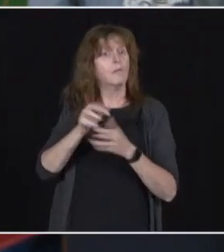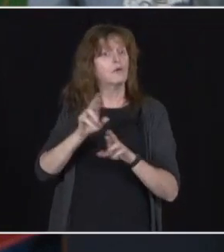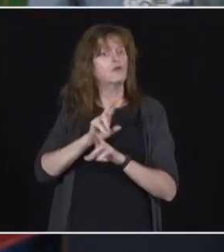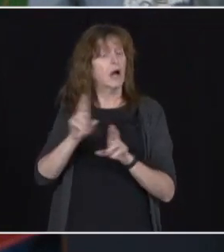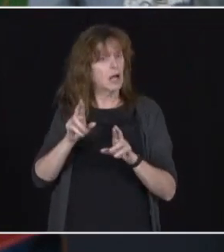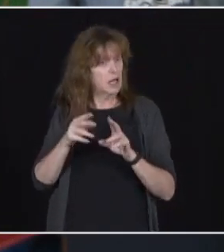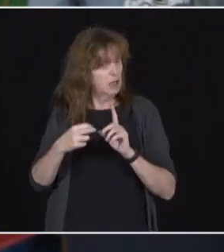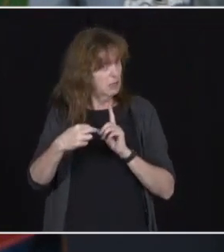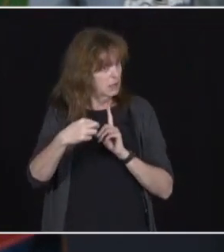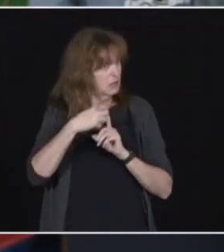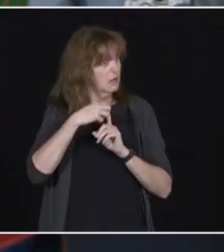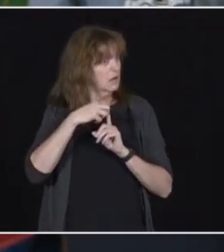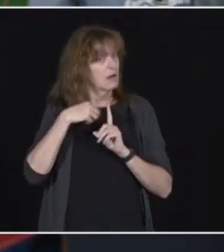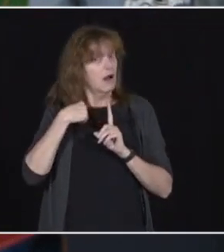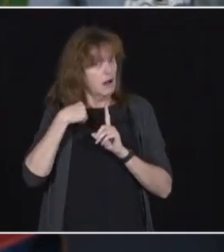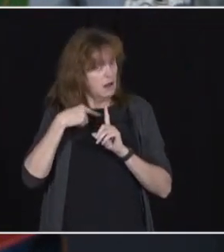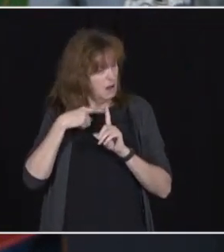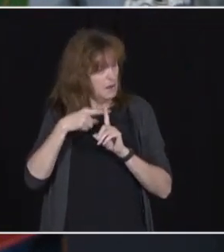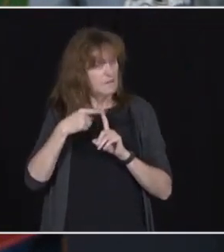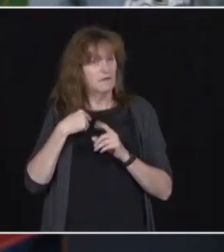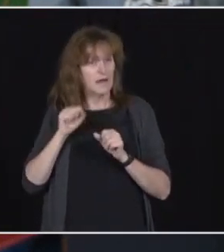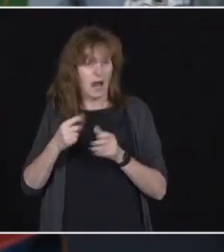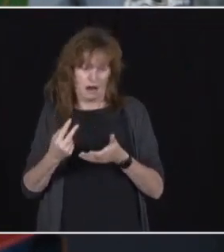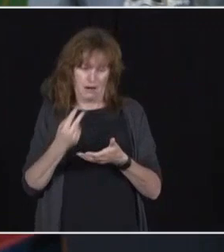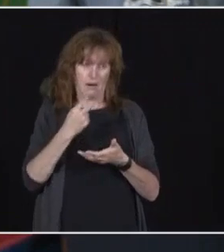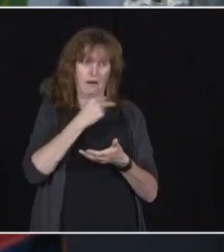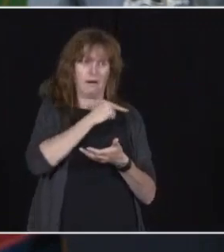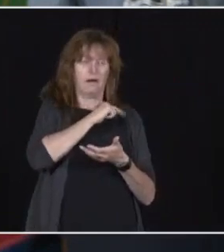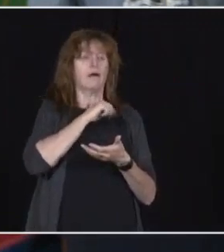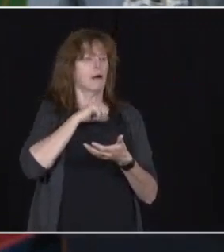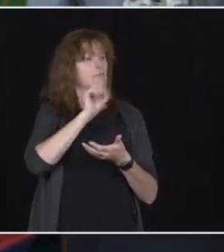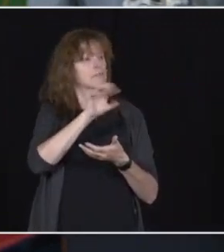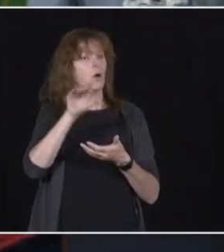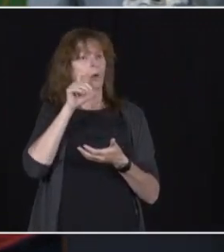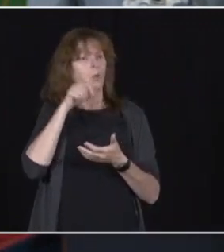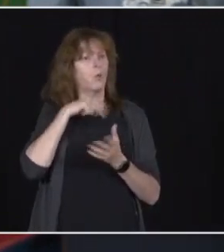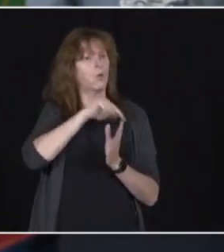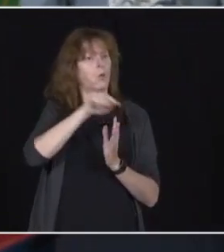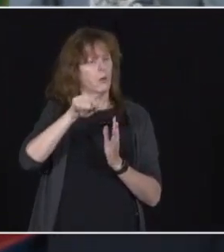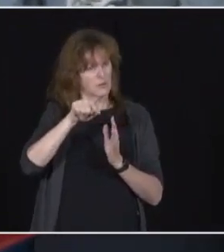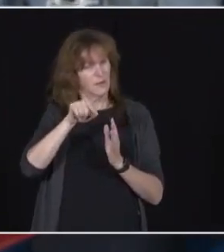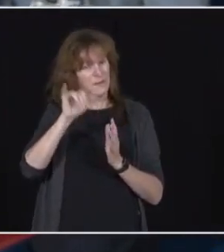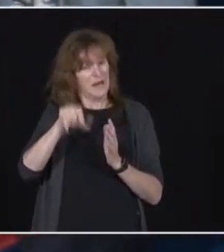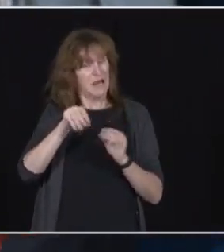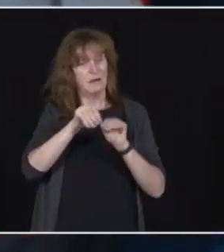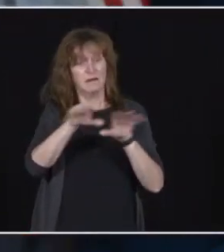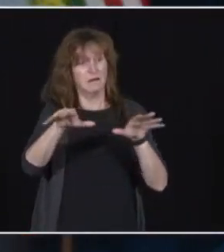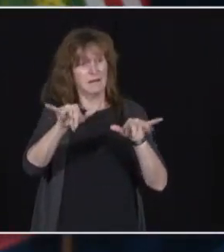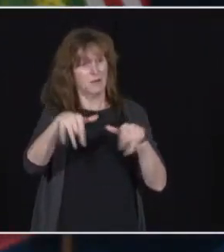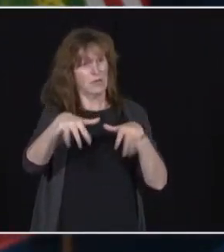They ask if you can remember any say that you just cannot recall what the colour of the vehicle was or whatever.